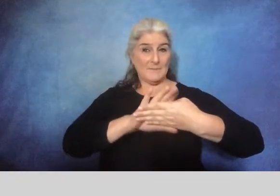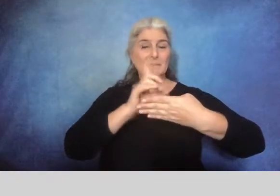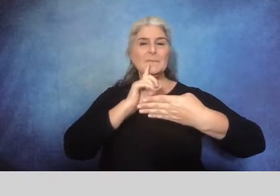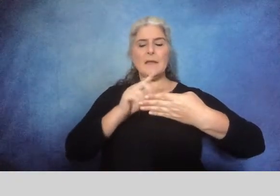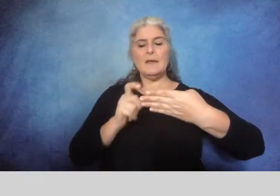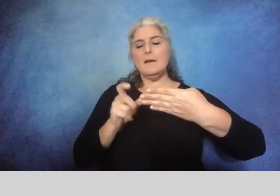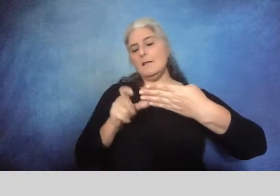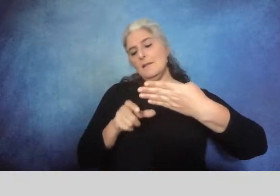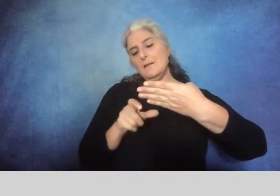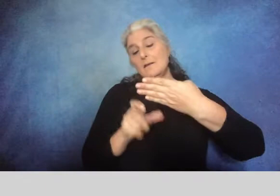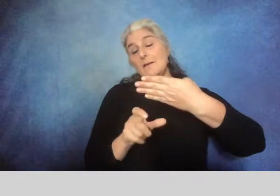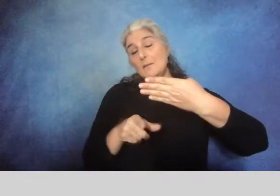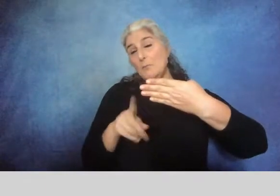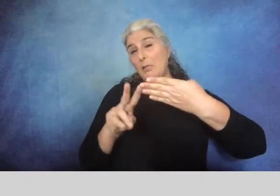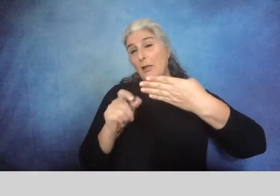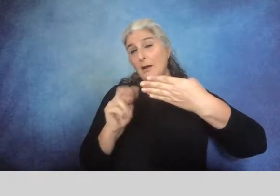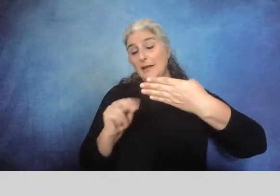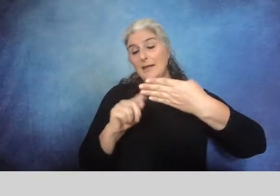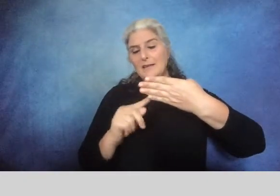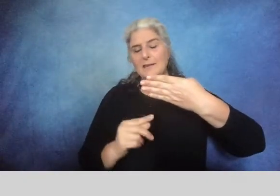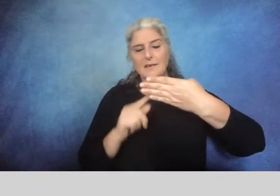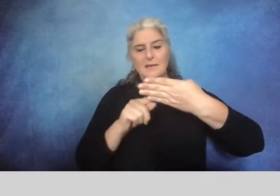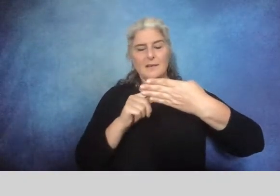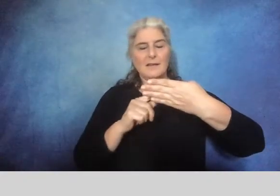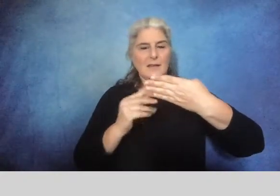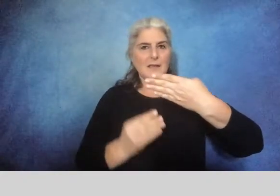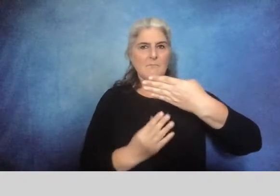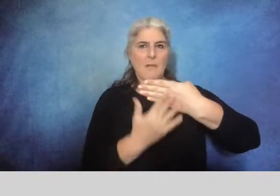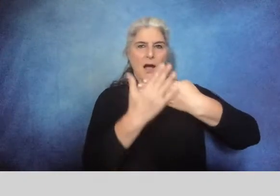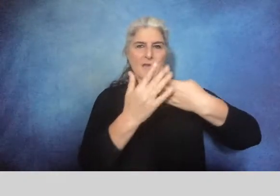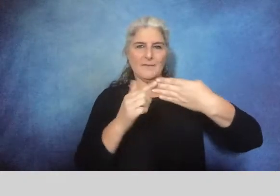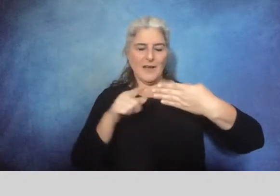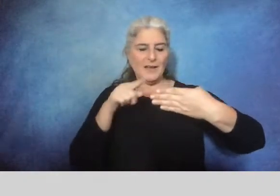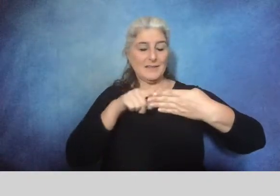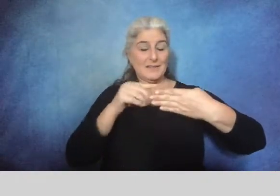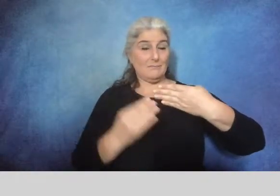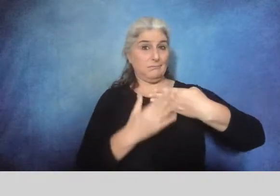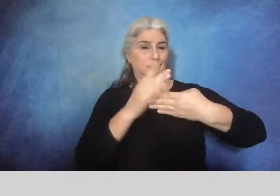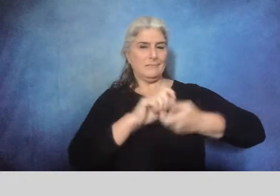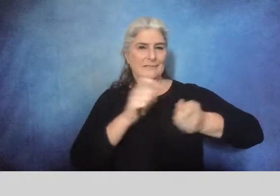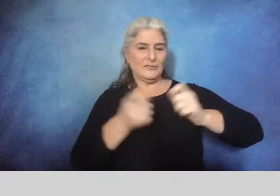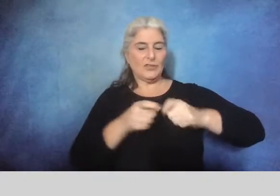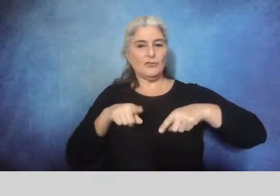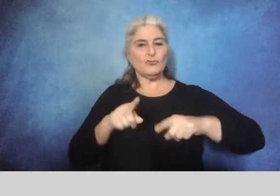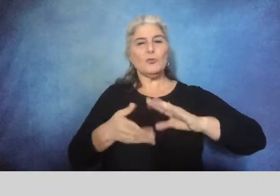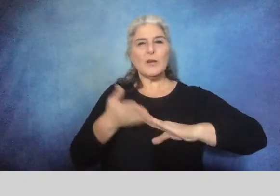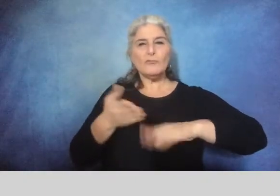of the program and the runtime. An example of all- most of the major browsers